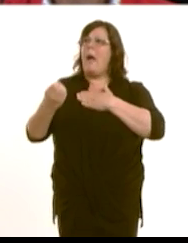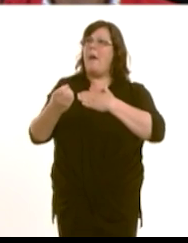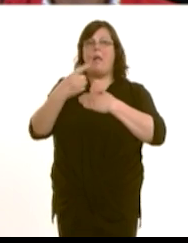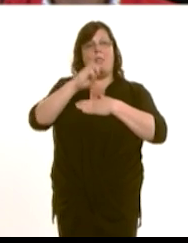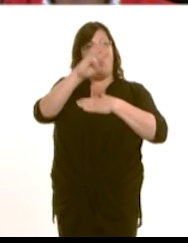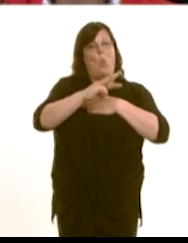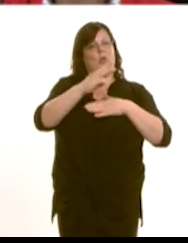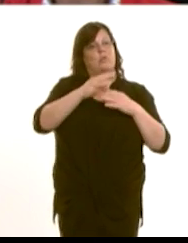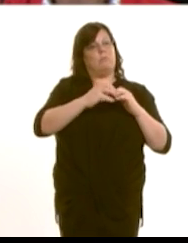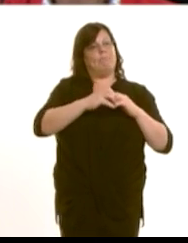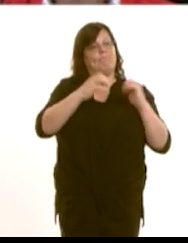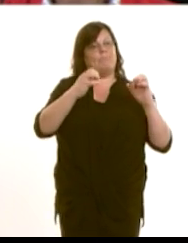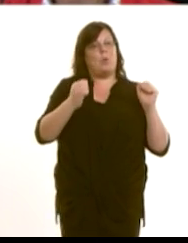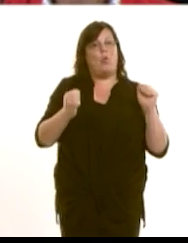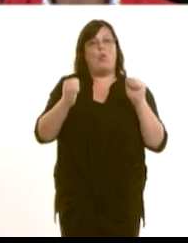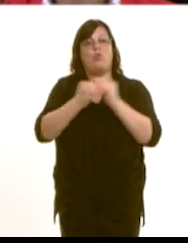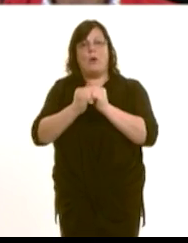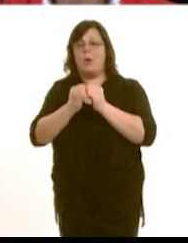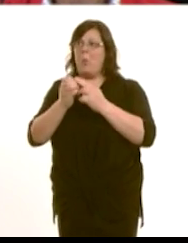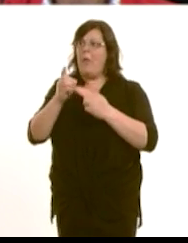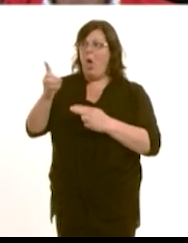on her desk as soon as is possible.